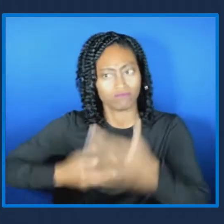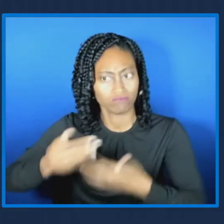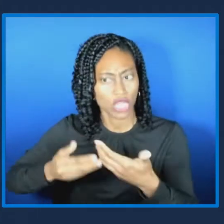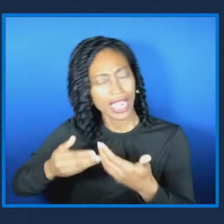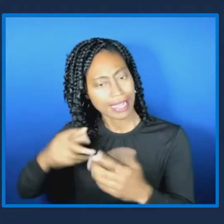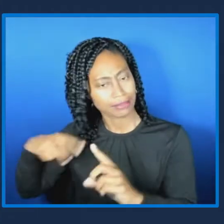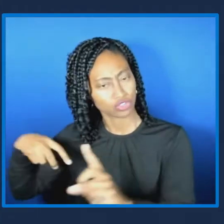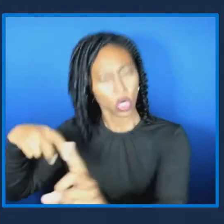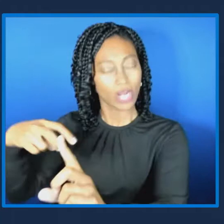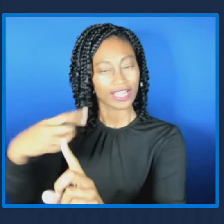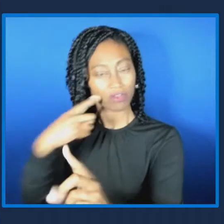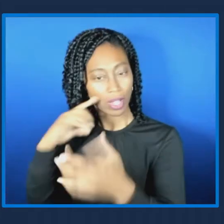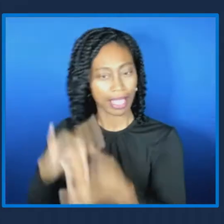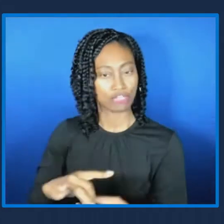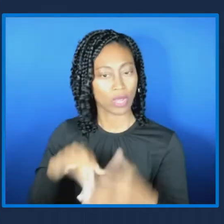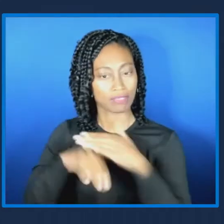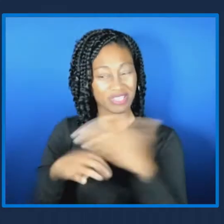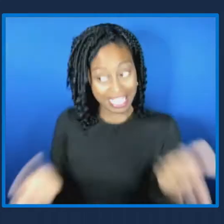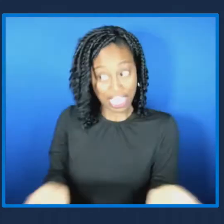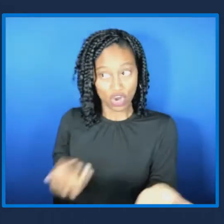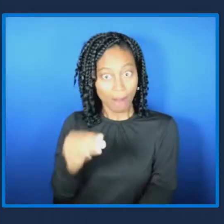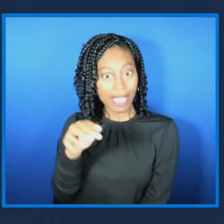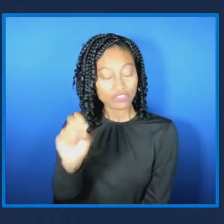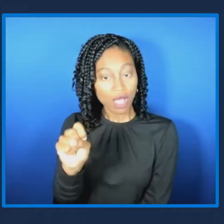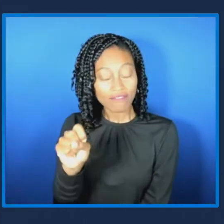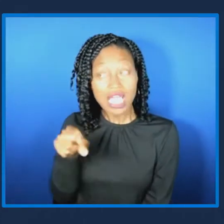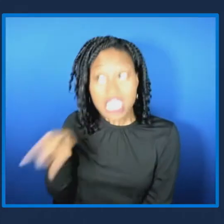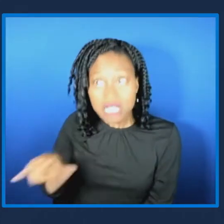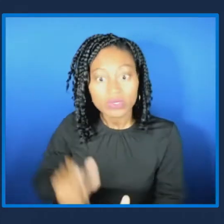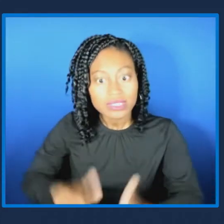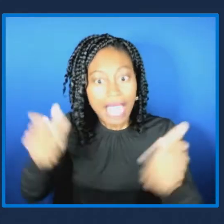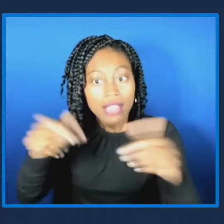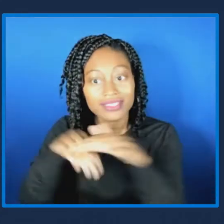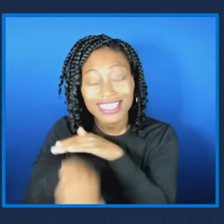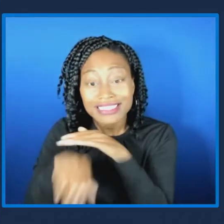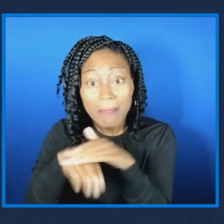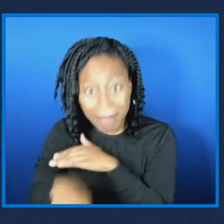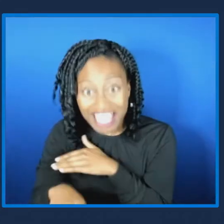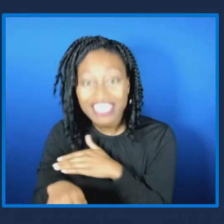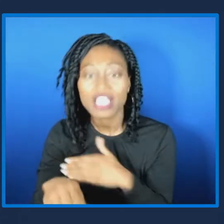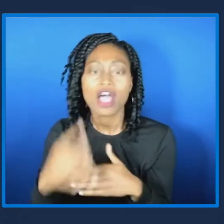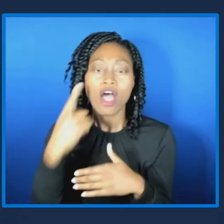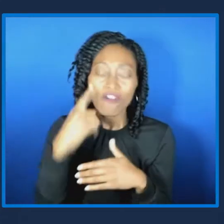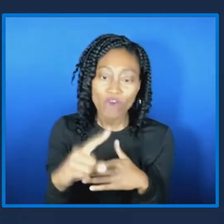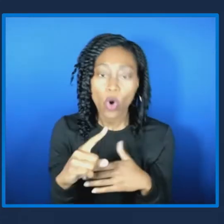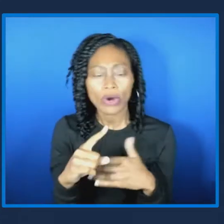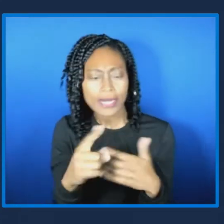he's really committed to scaling accessibility by assisting our customers, our partners,